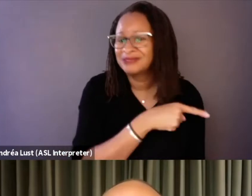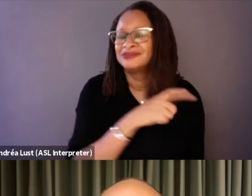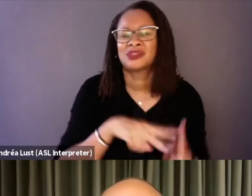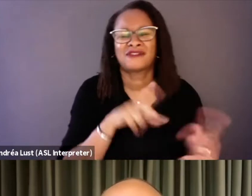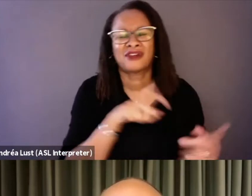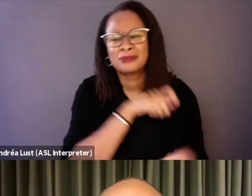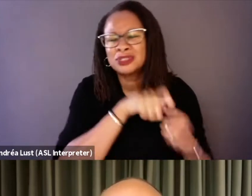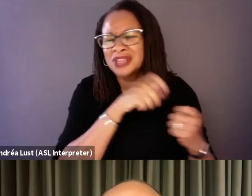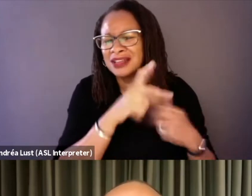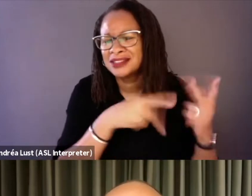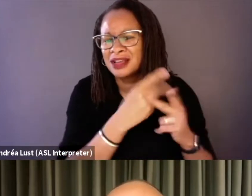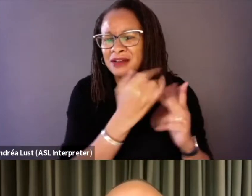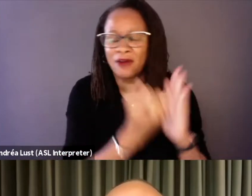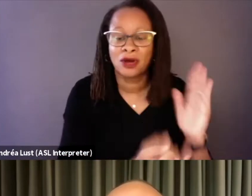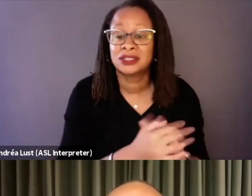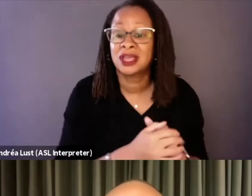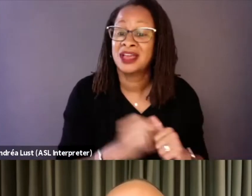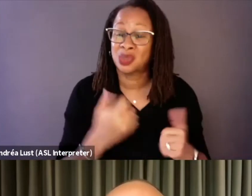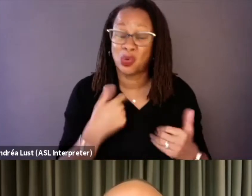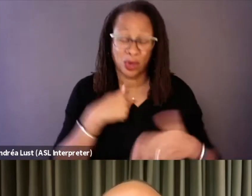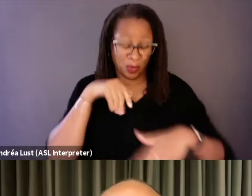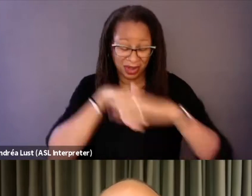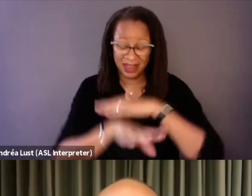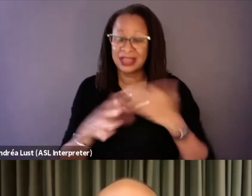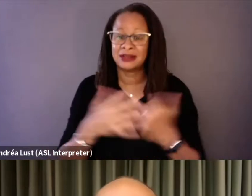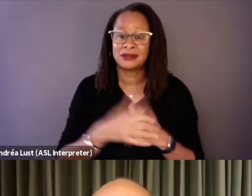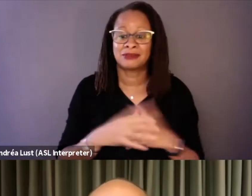have at it, we just paid for it. That's basically all